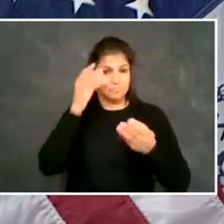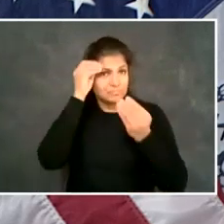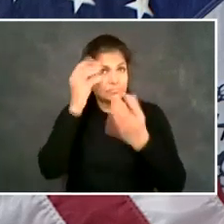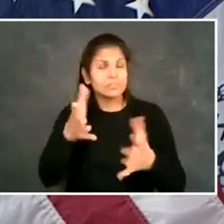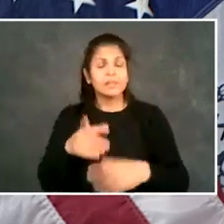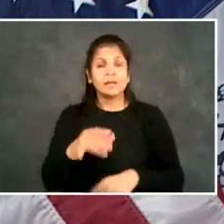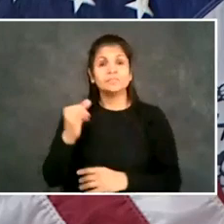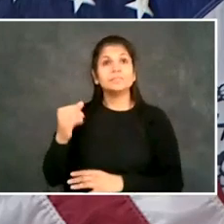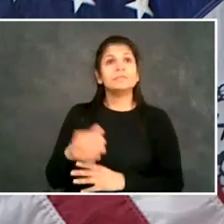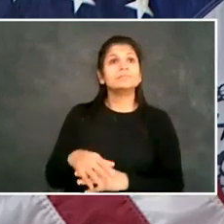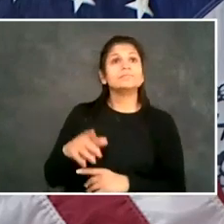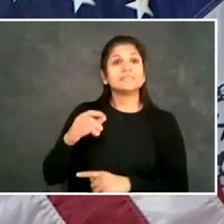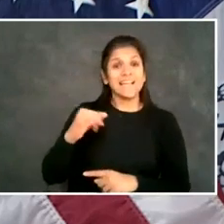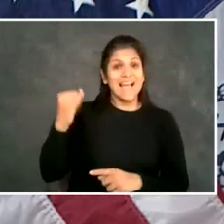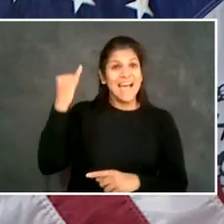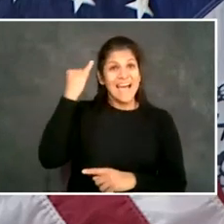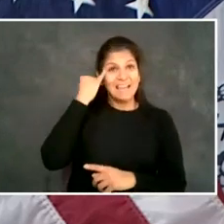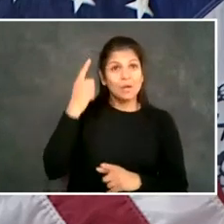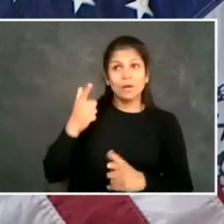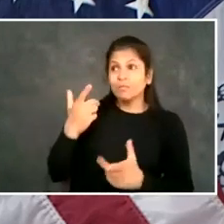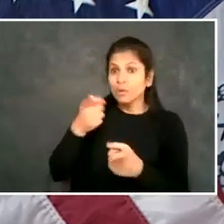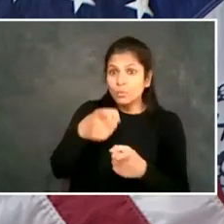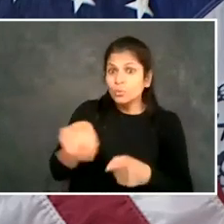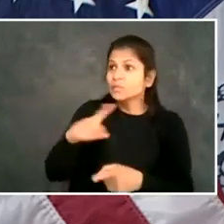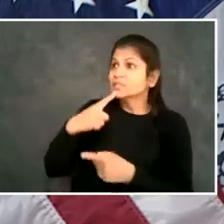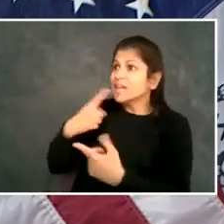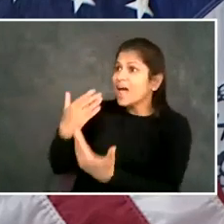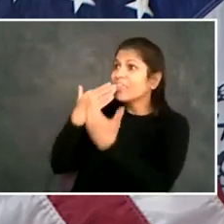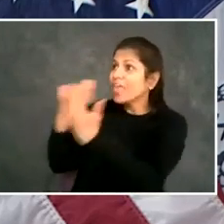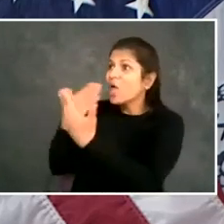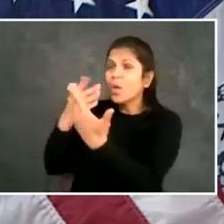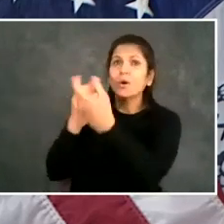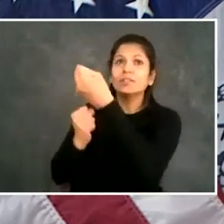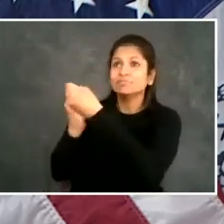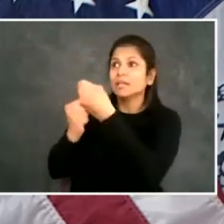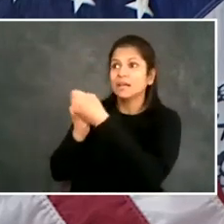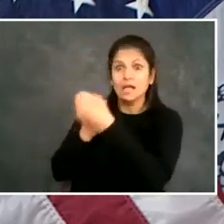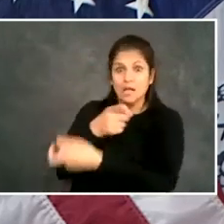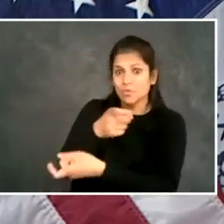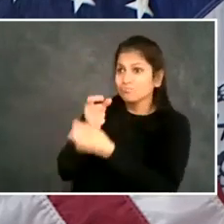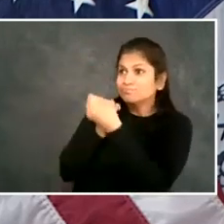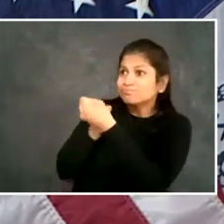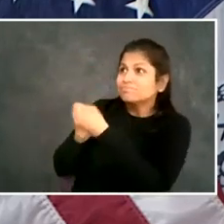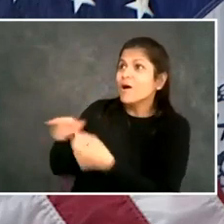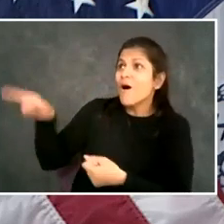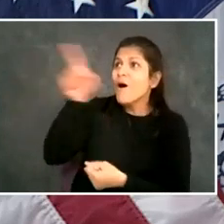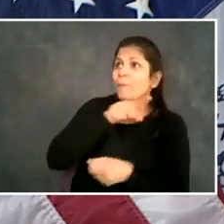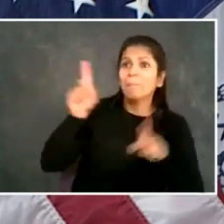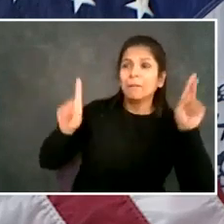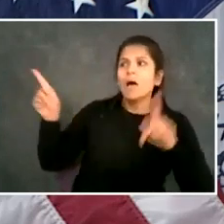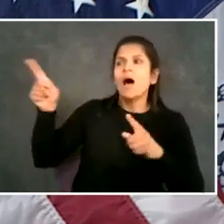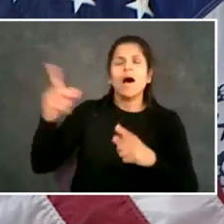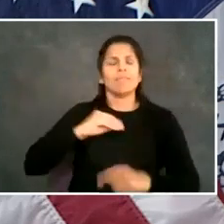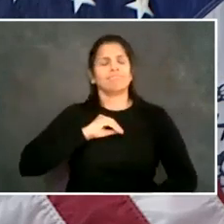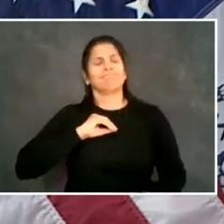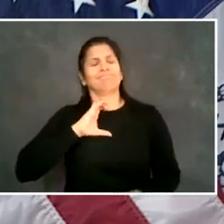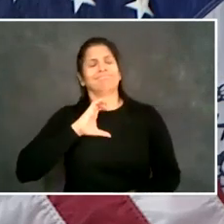WHAT WE HAVE TO GIVE TO THEM TO SUPPORT THEM AND EVERYONE RECOGNIZES THAT EVERY TIME YOU